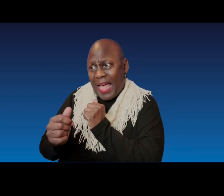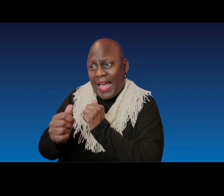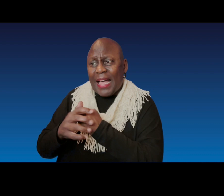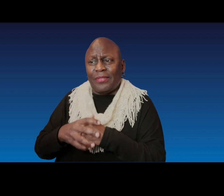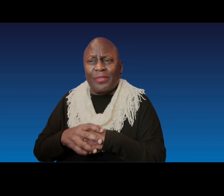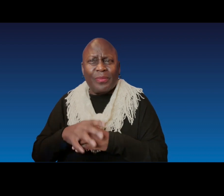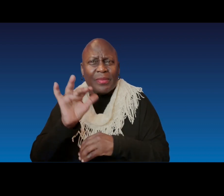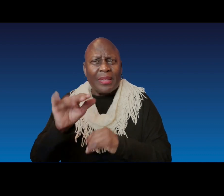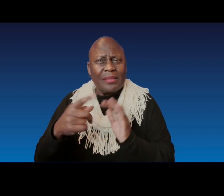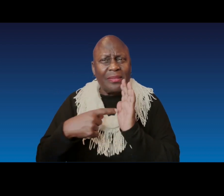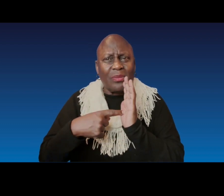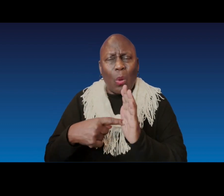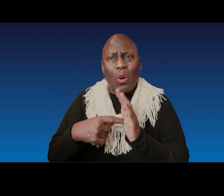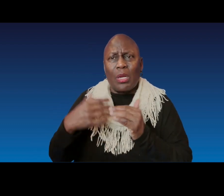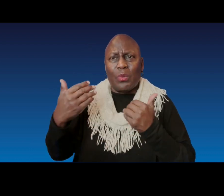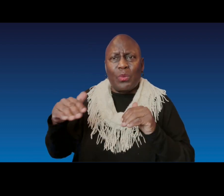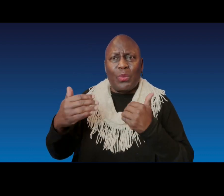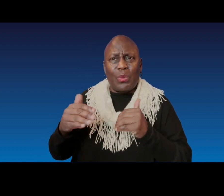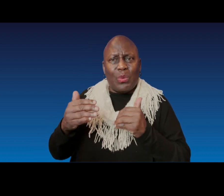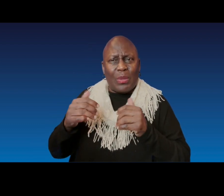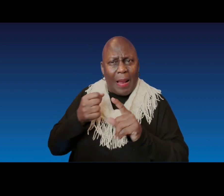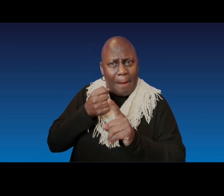That shows a significant impact of testing